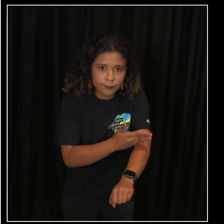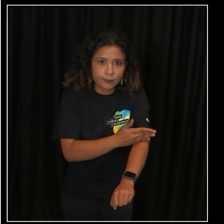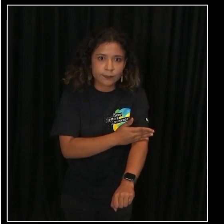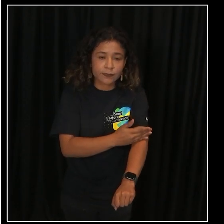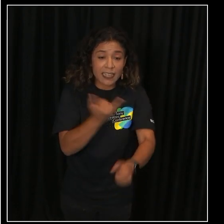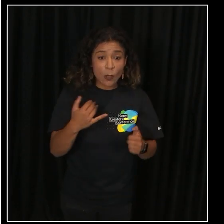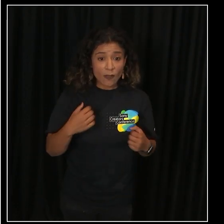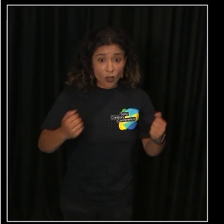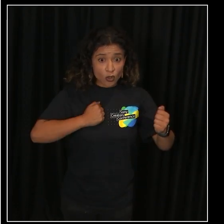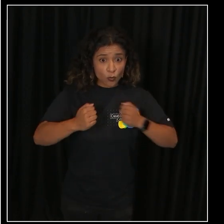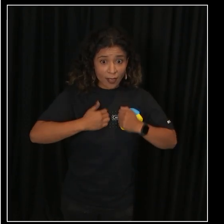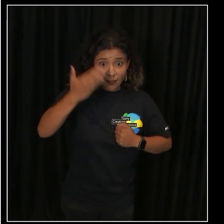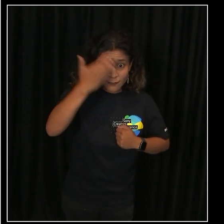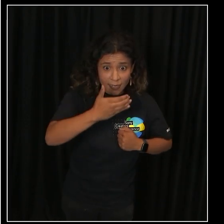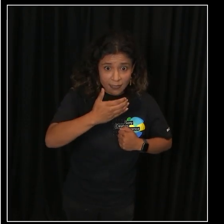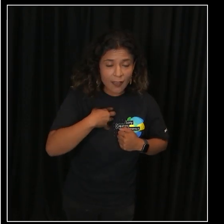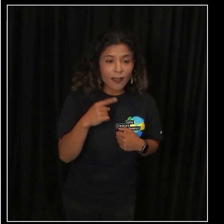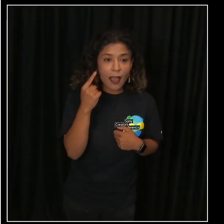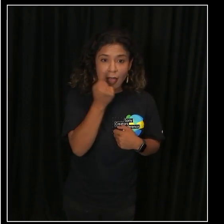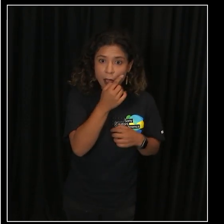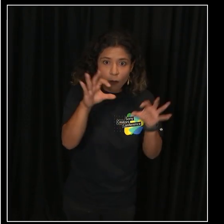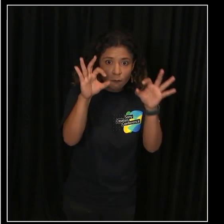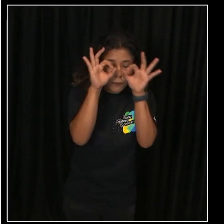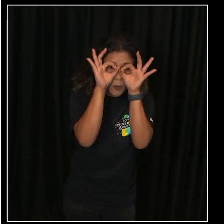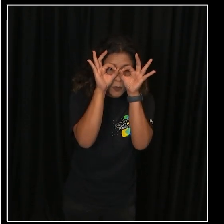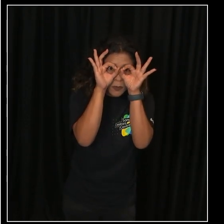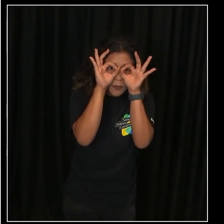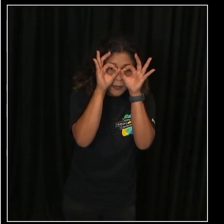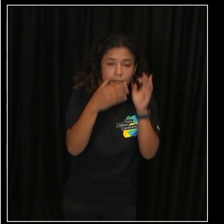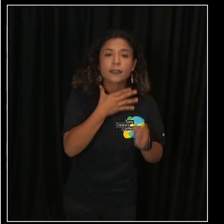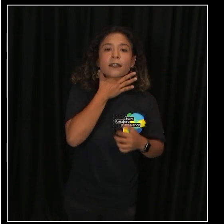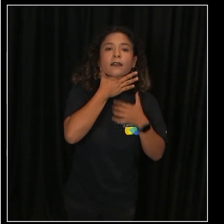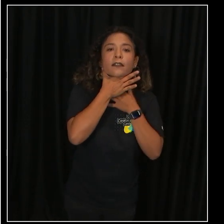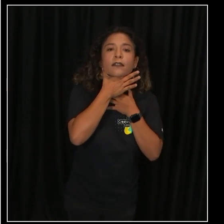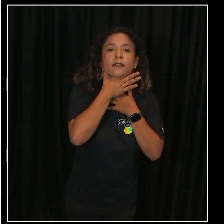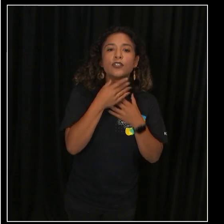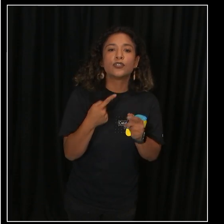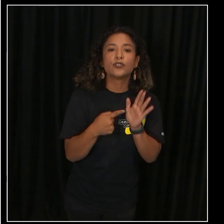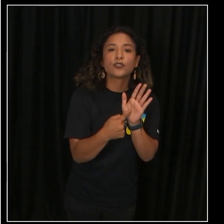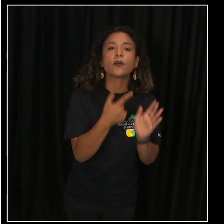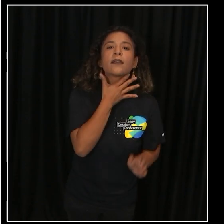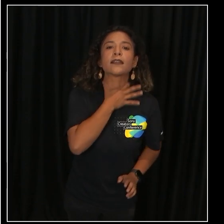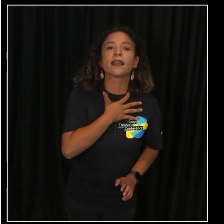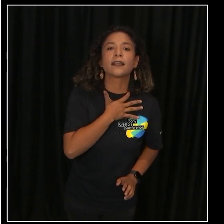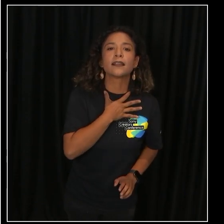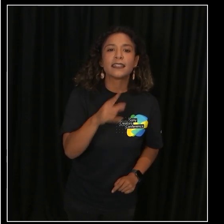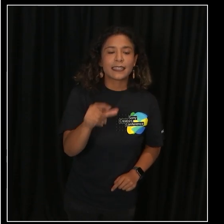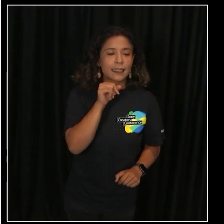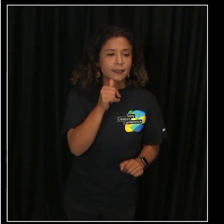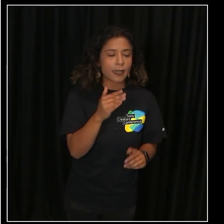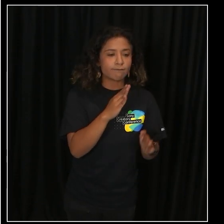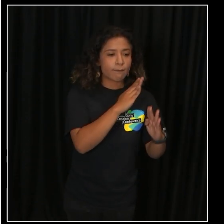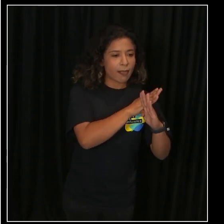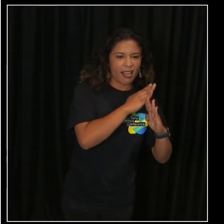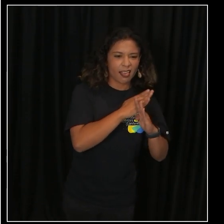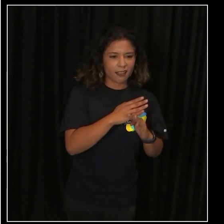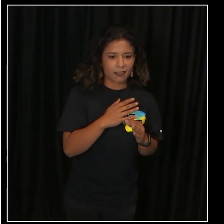we actually have eye holes, you have neck holes, it actually fits on the head, doesn't violate the shoulders. Also, as part of that building on that,